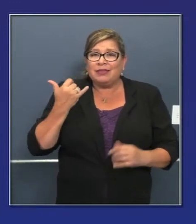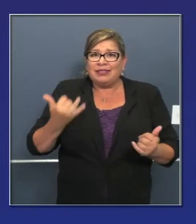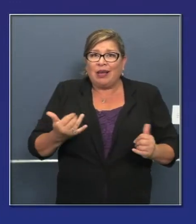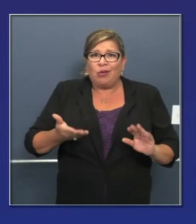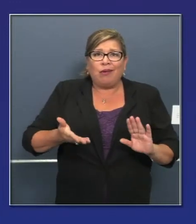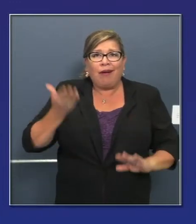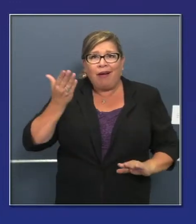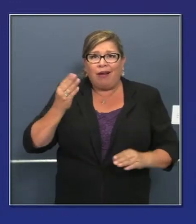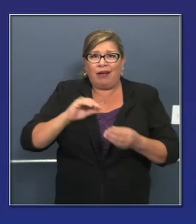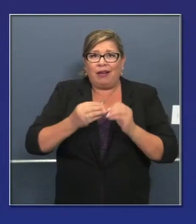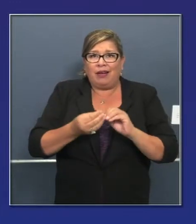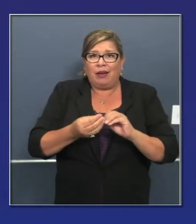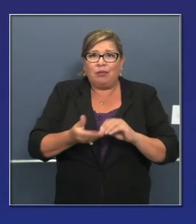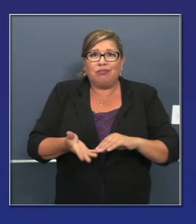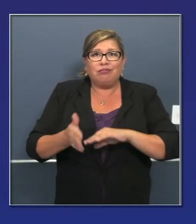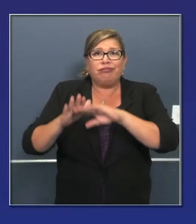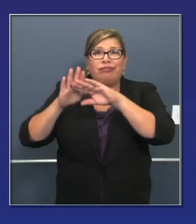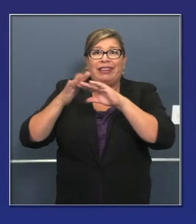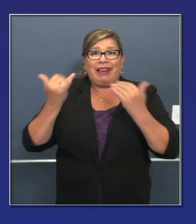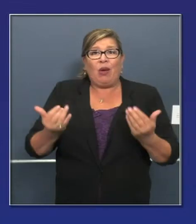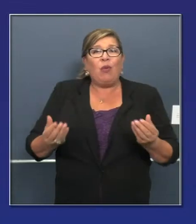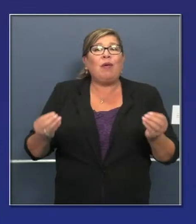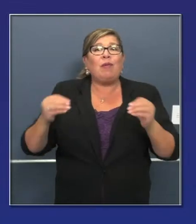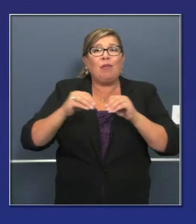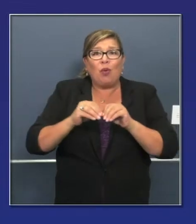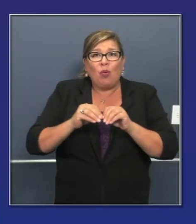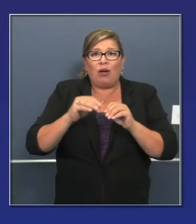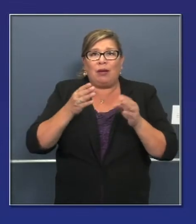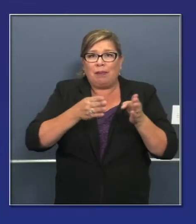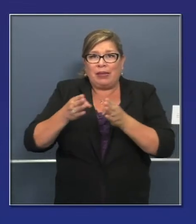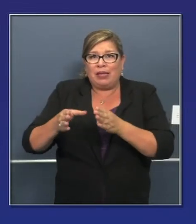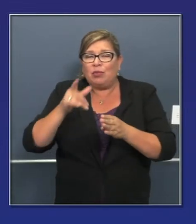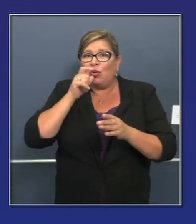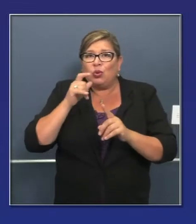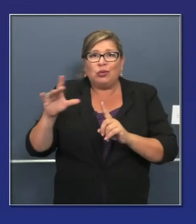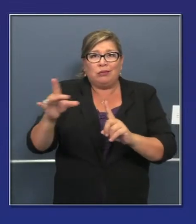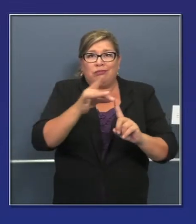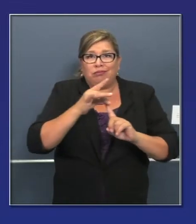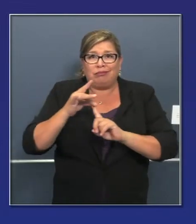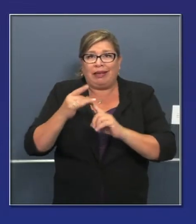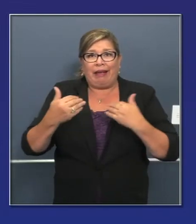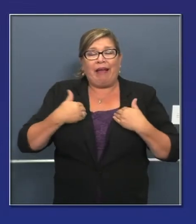now that are walking around with this virus and the likelihood so many of them are asymptomatic